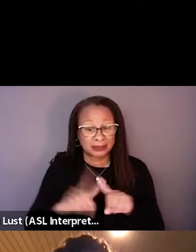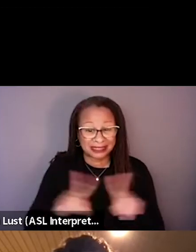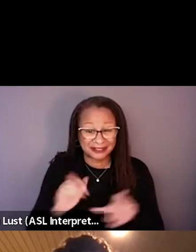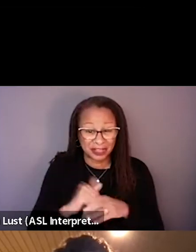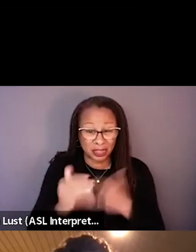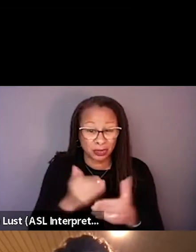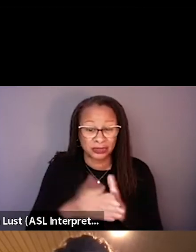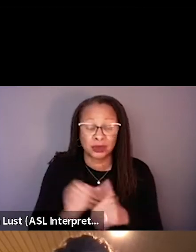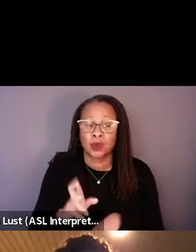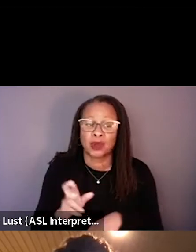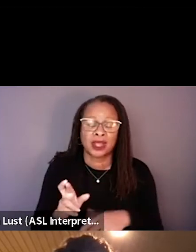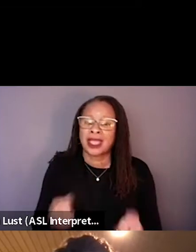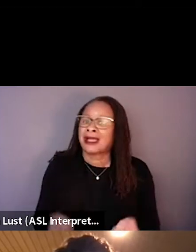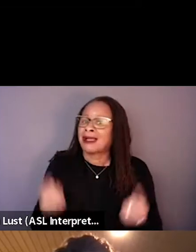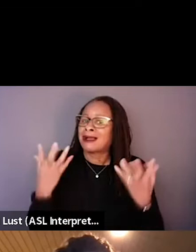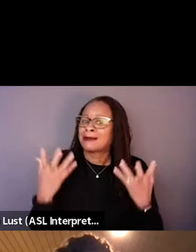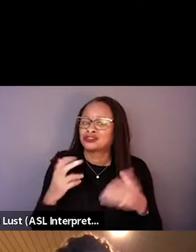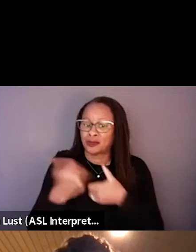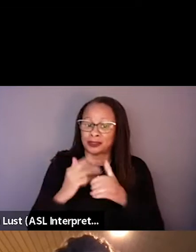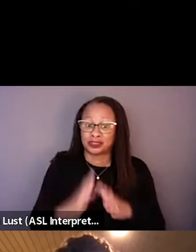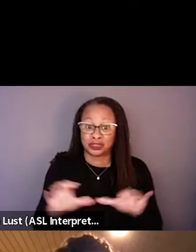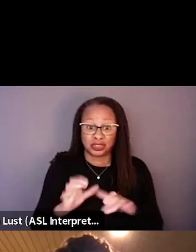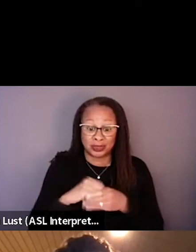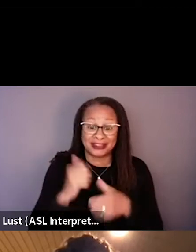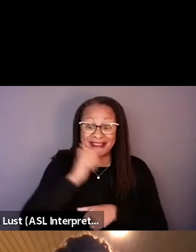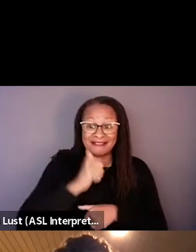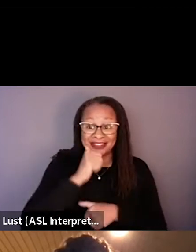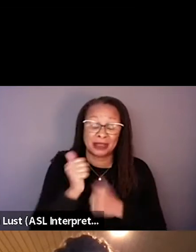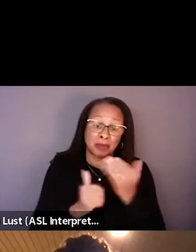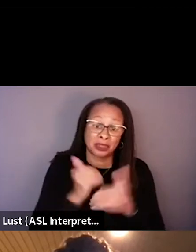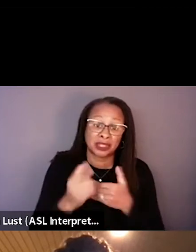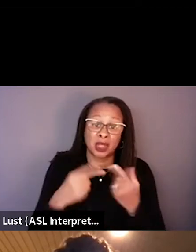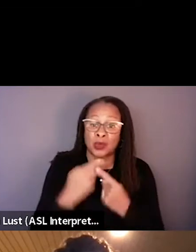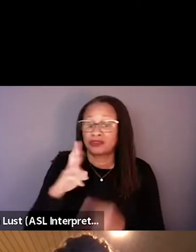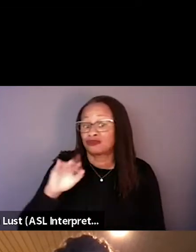Or were you, how much of a participant were you in the day to day when Rita was filming with you?